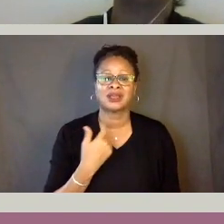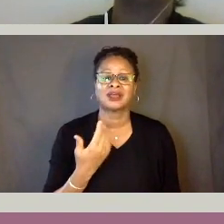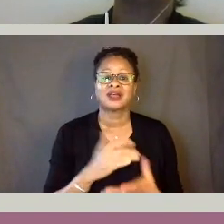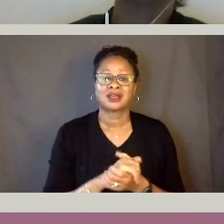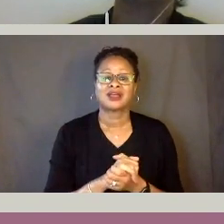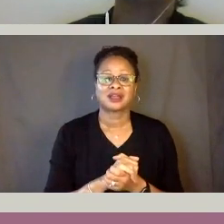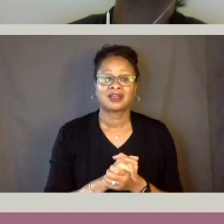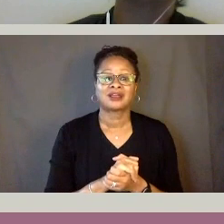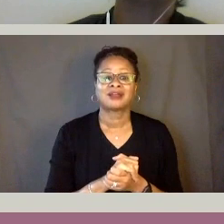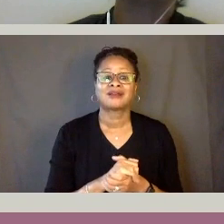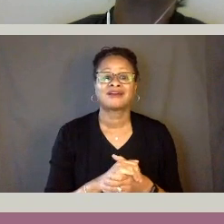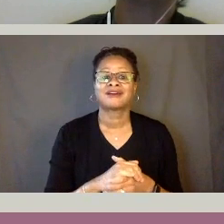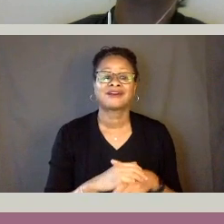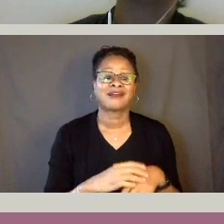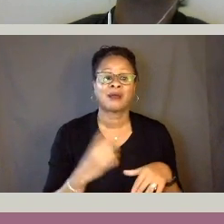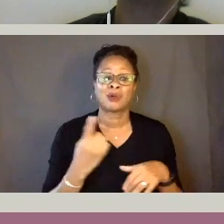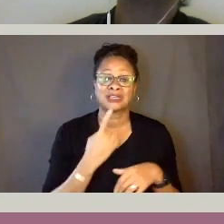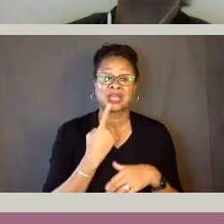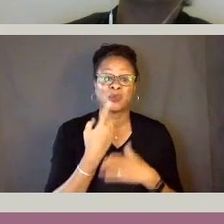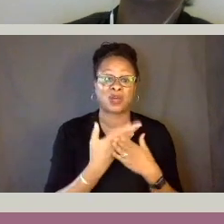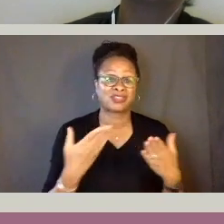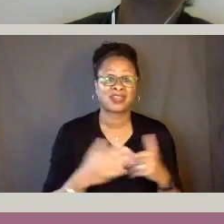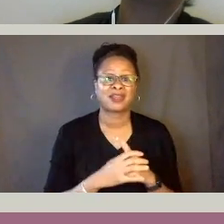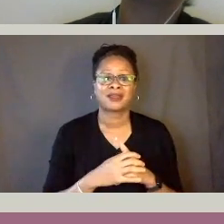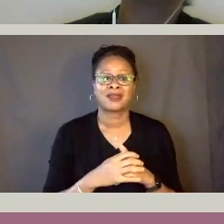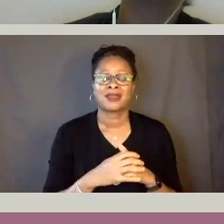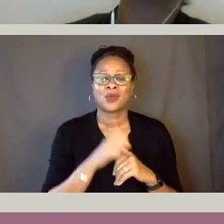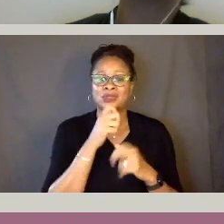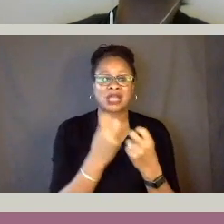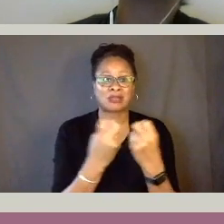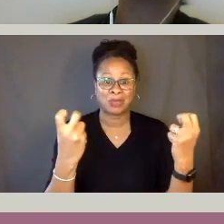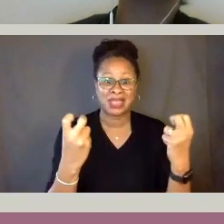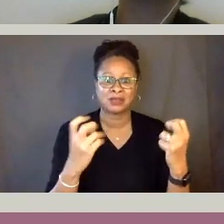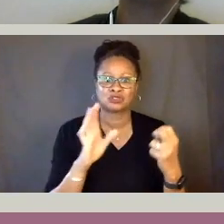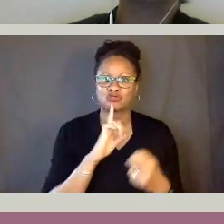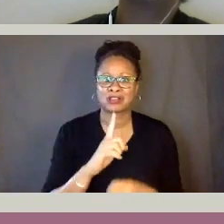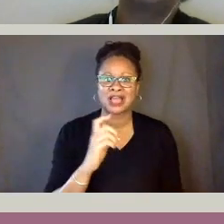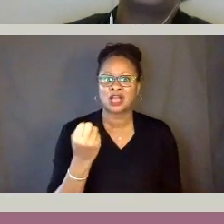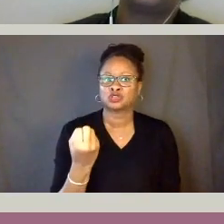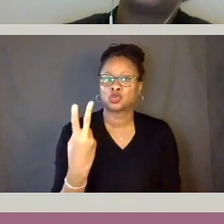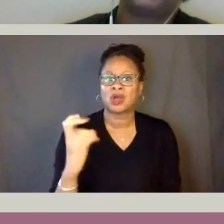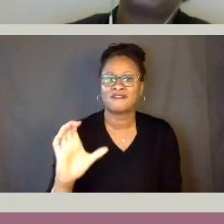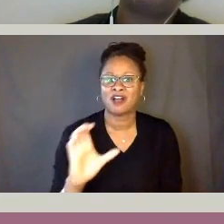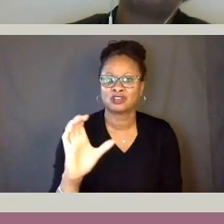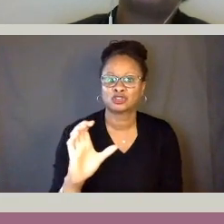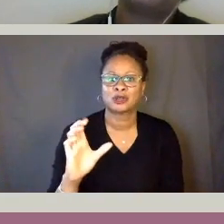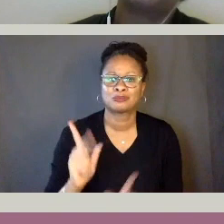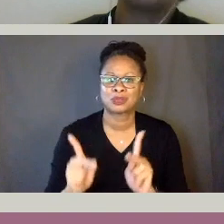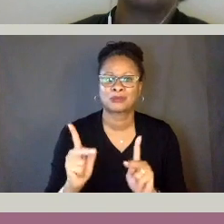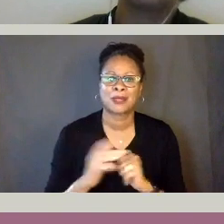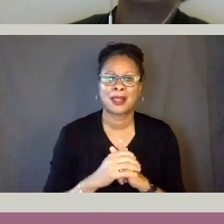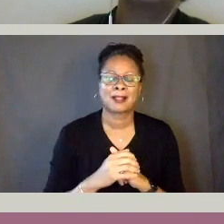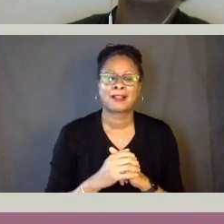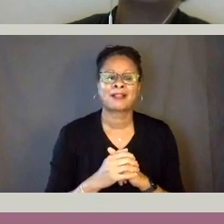Well, I'm only going to say one thing. It wasn't a panel. It was 1,200 people. It was a second nature screening.